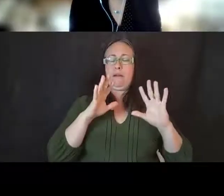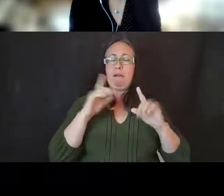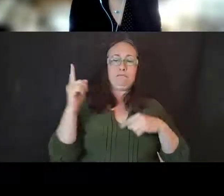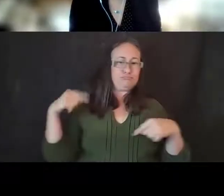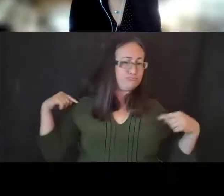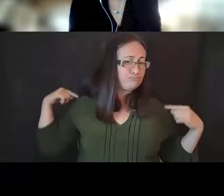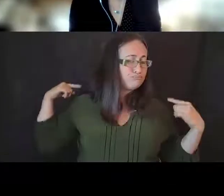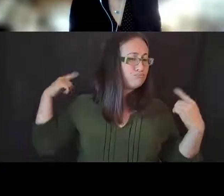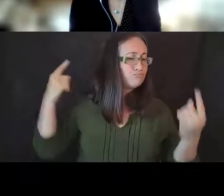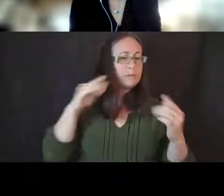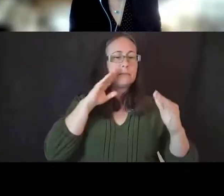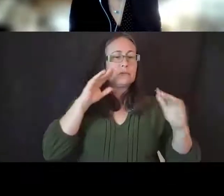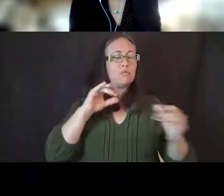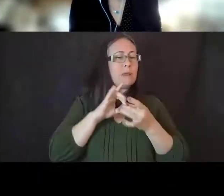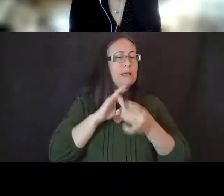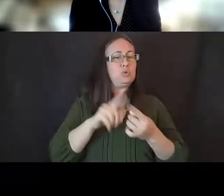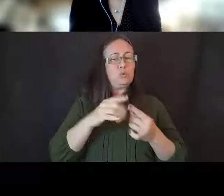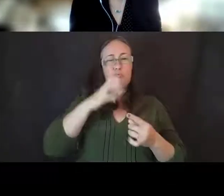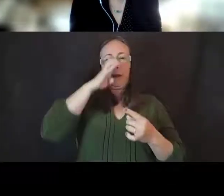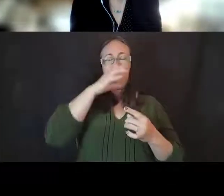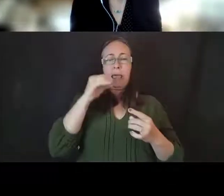regarding rigor and transparency in applications.